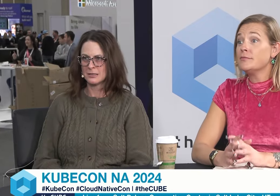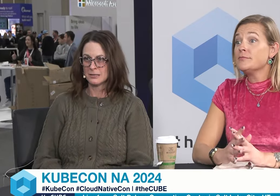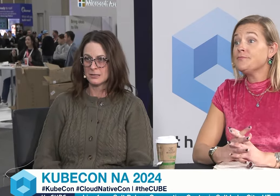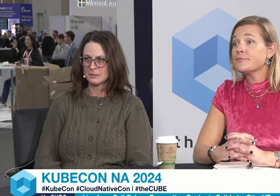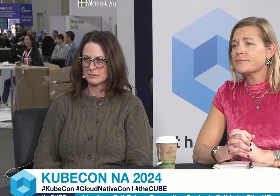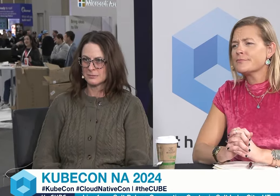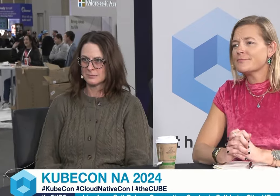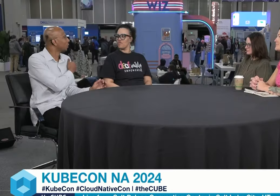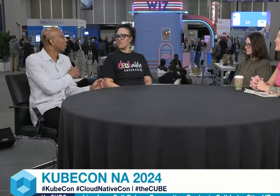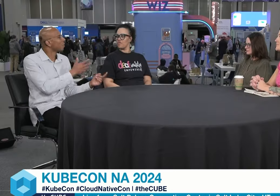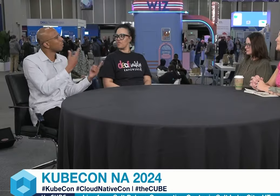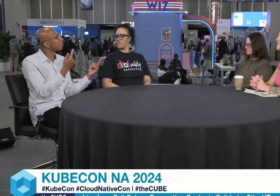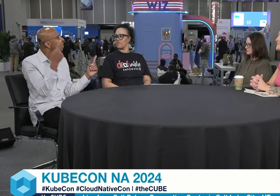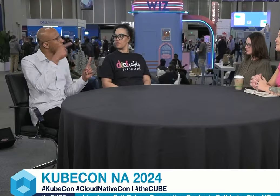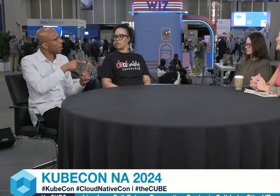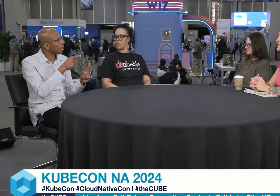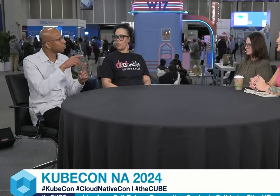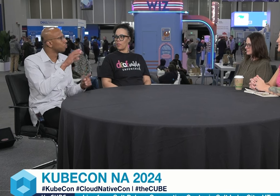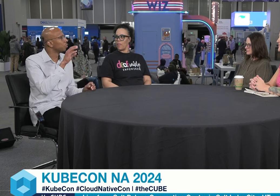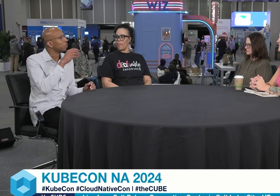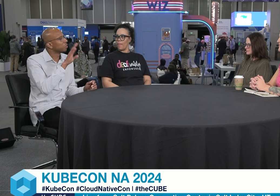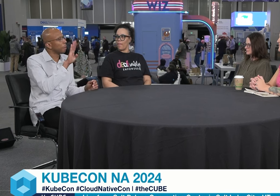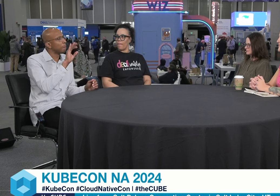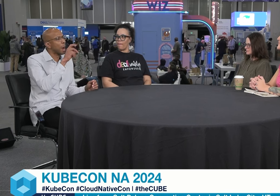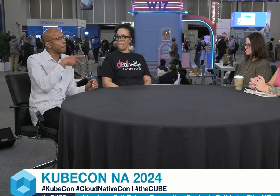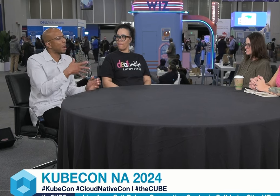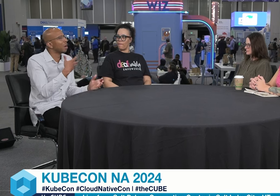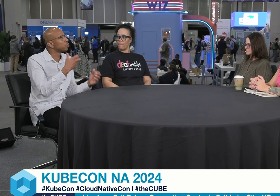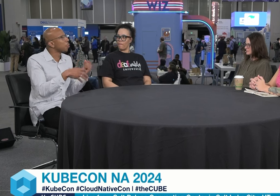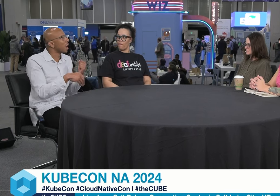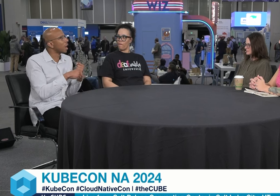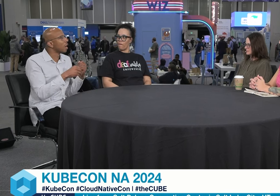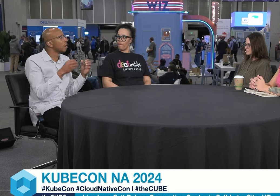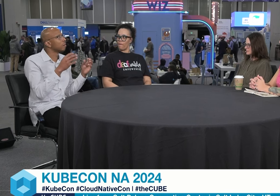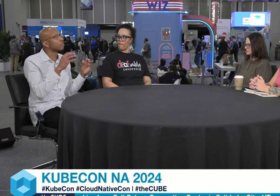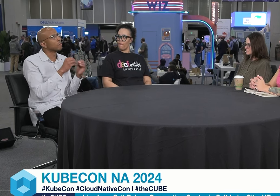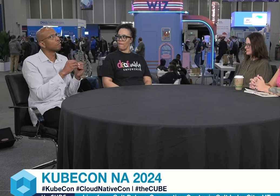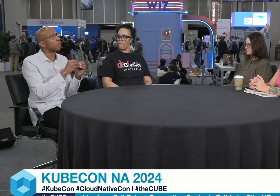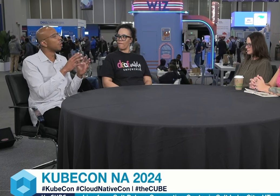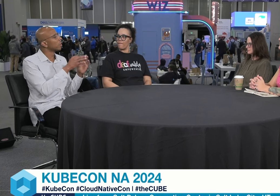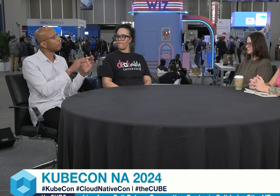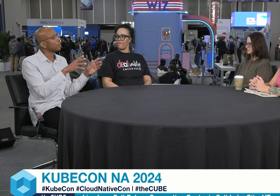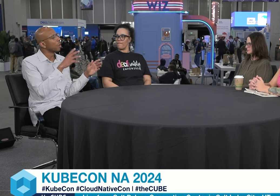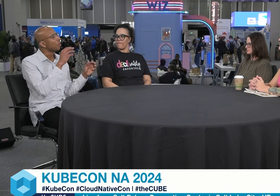So I do want to mention, I just want to go back to the BIPOC Working Group.